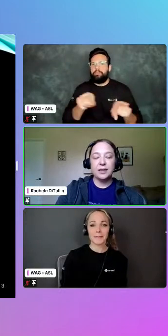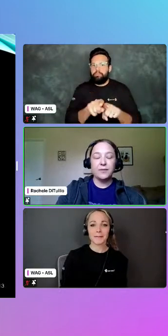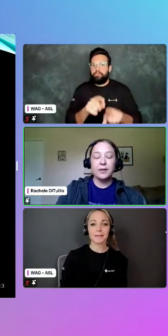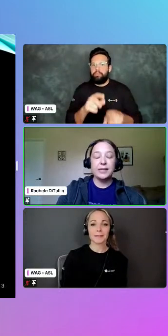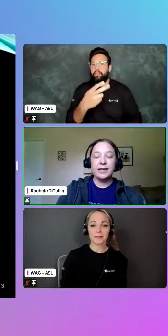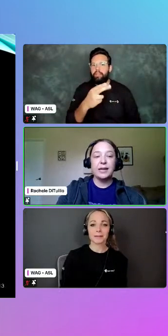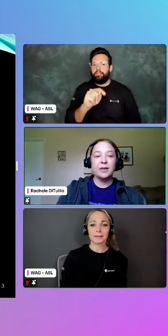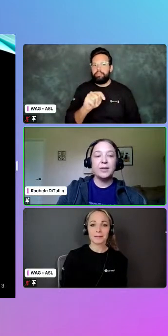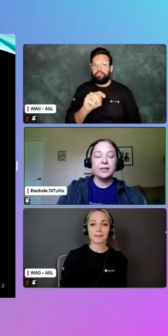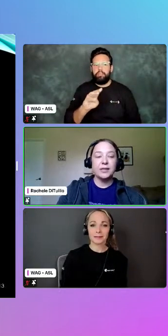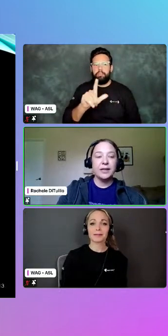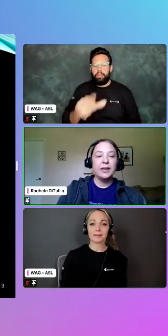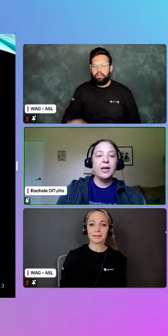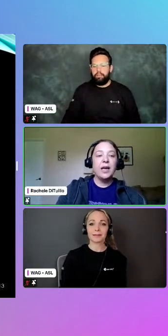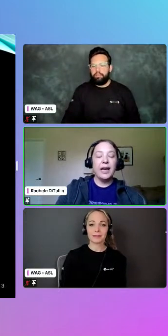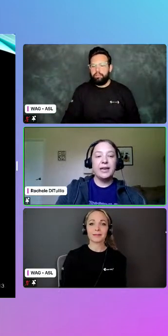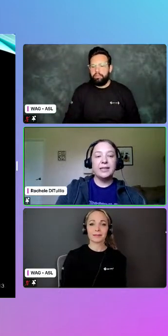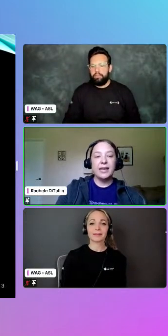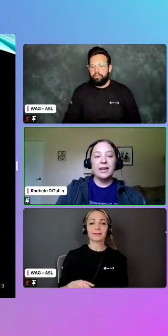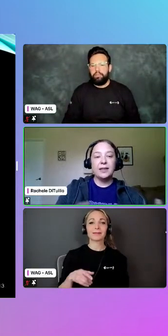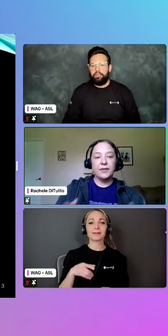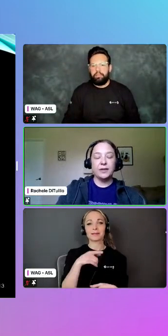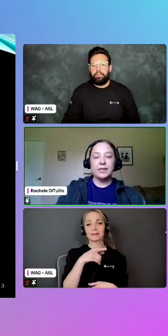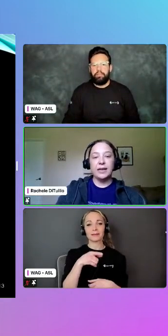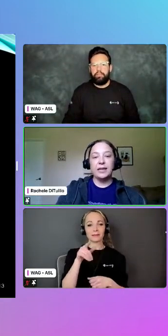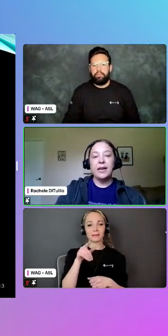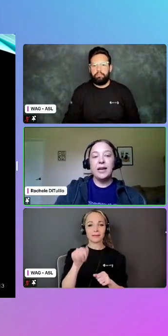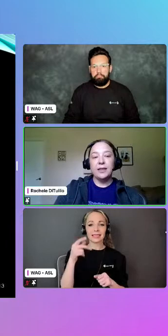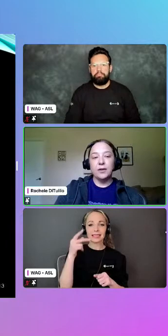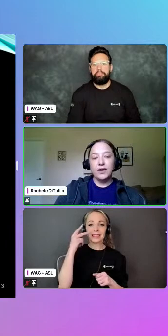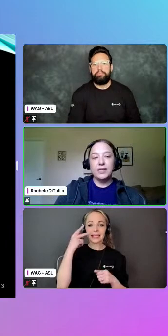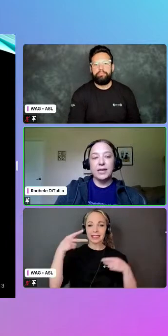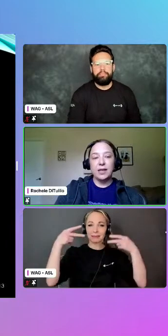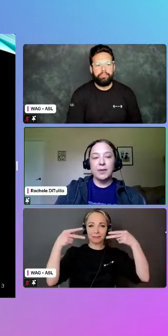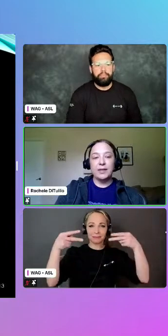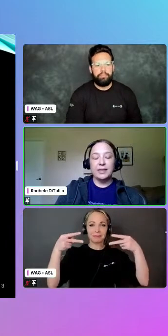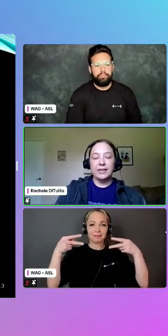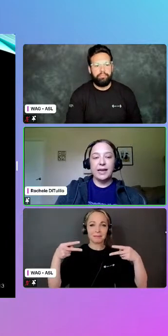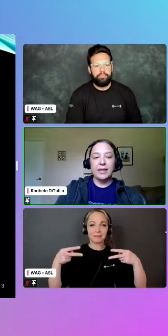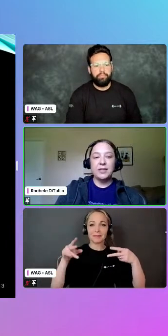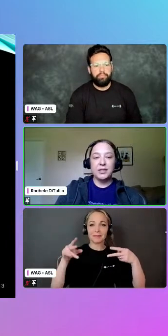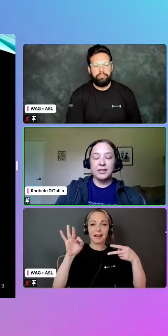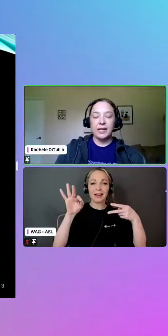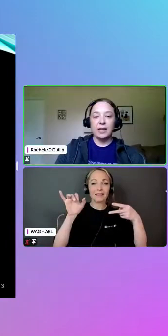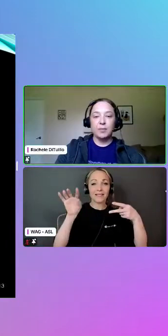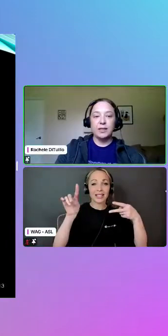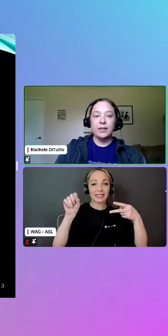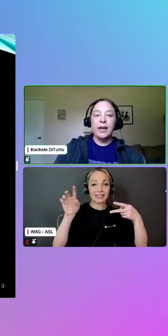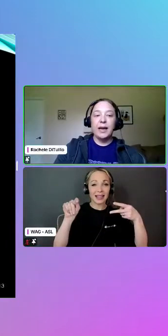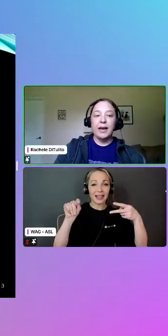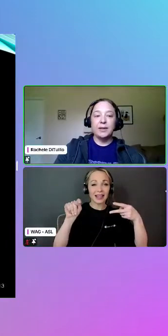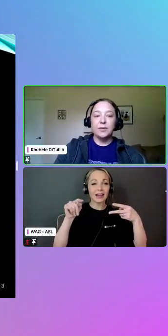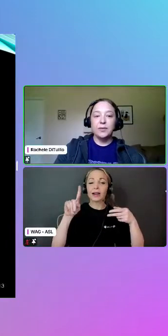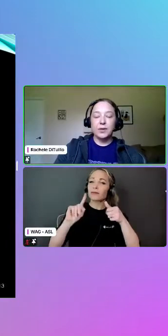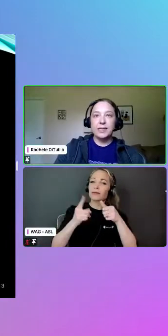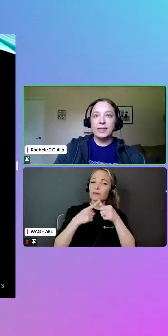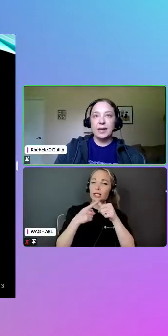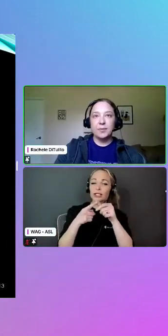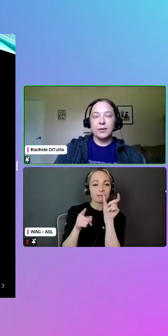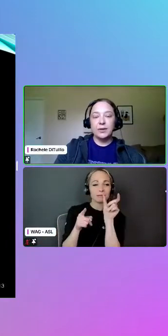look at what this looks like in HTML. So here on the screen, I have a field set element, and inside the field